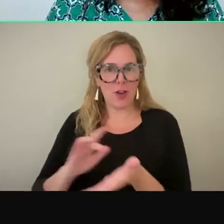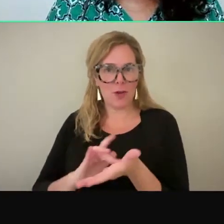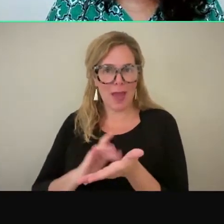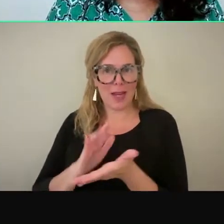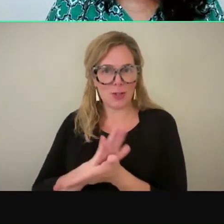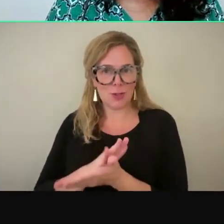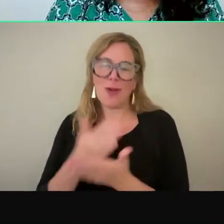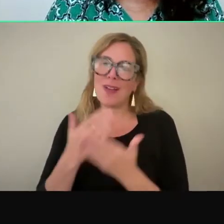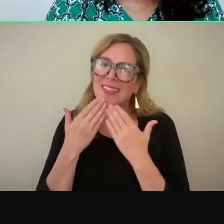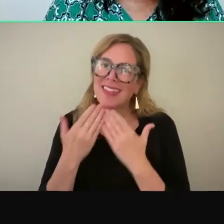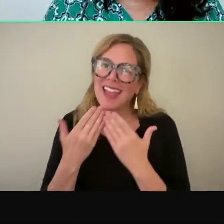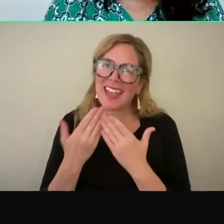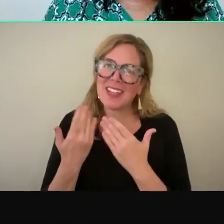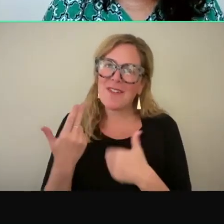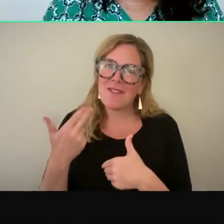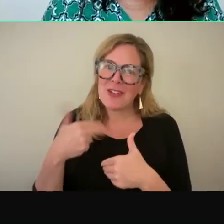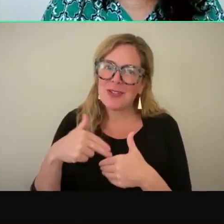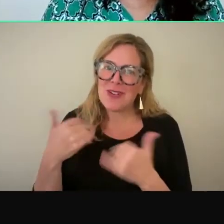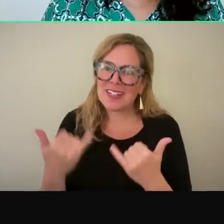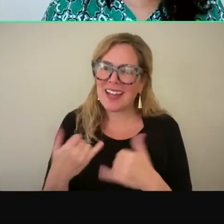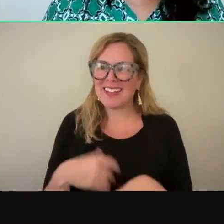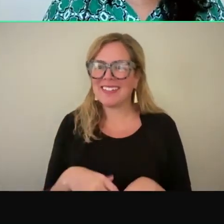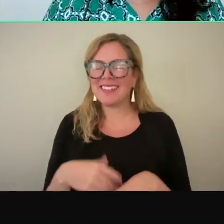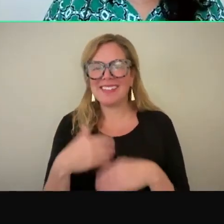for inviting me. And hi, folks. I'm gonna be talking about some of the